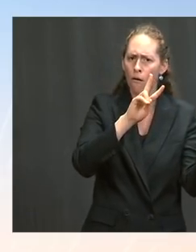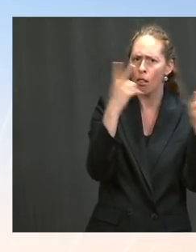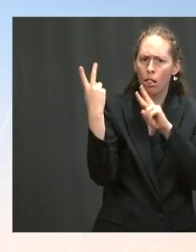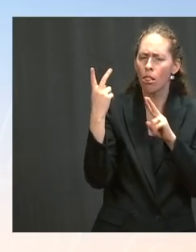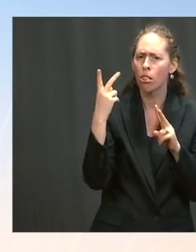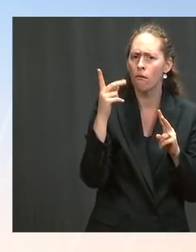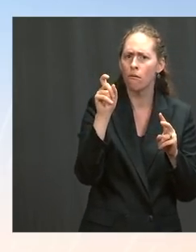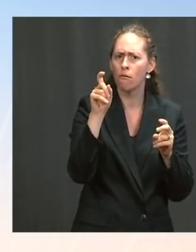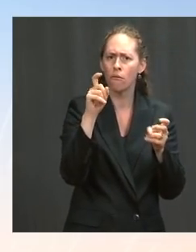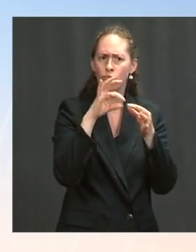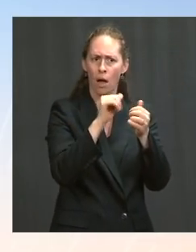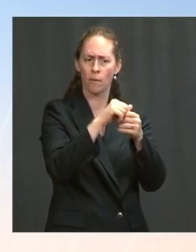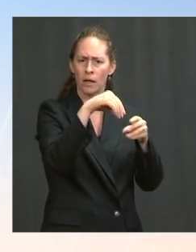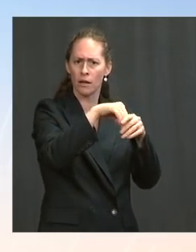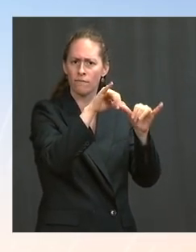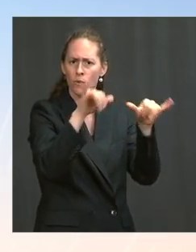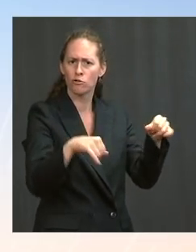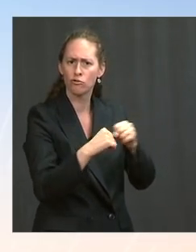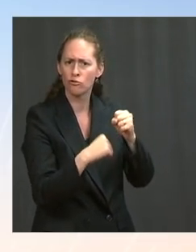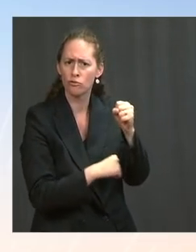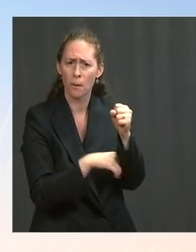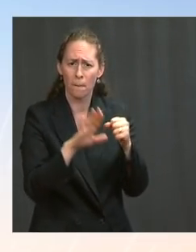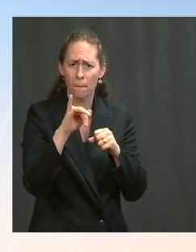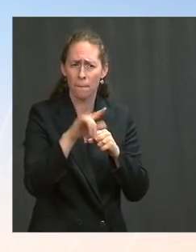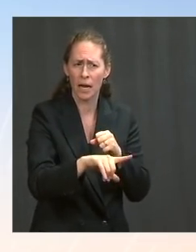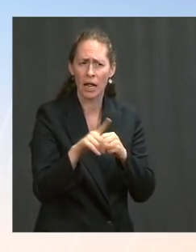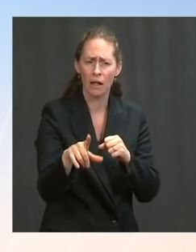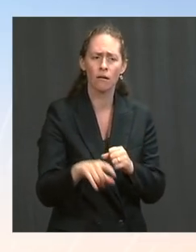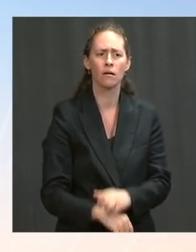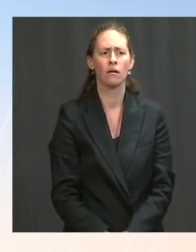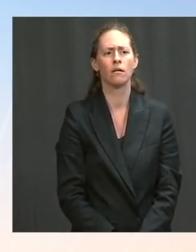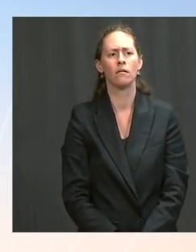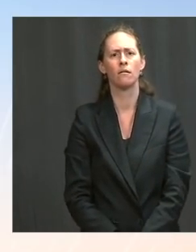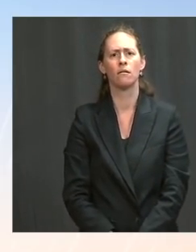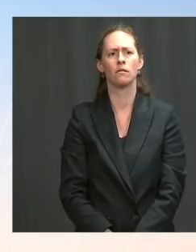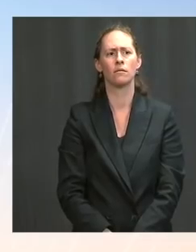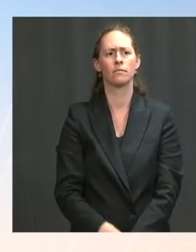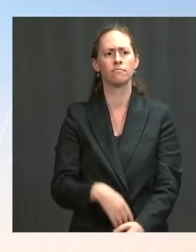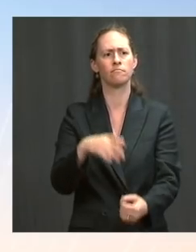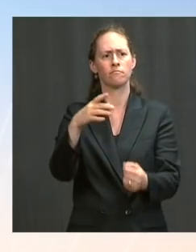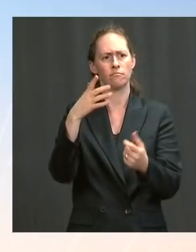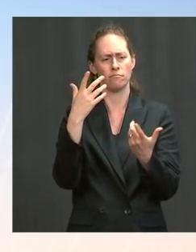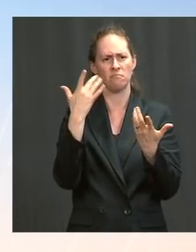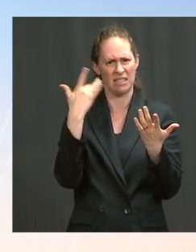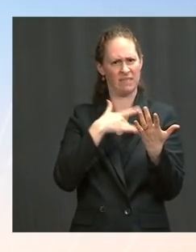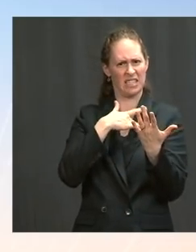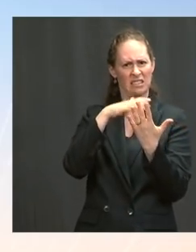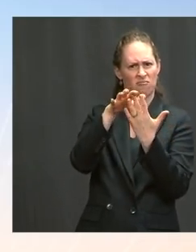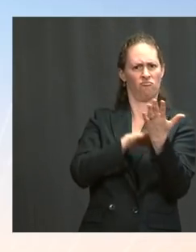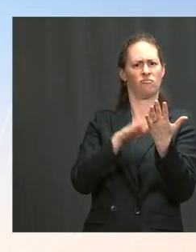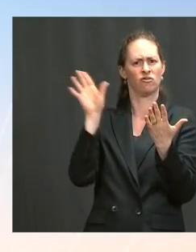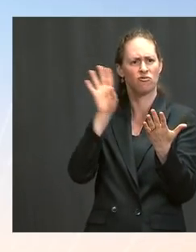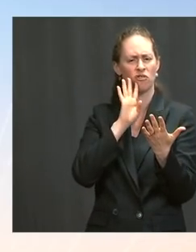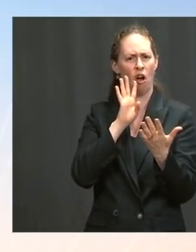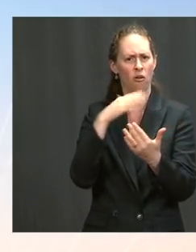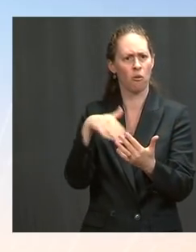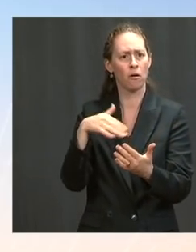that I think that the statement was quite lengthy and quite detailed in the President's name -- in the President's name and the President's voice.